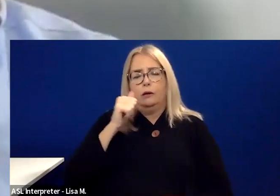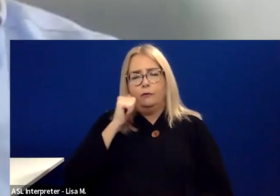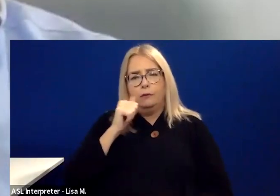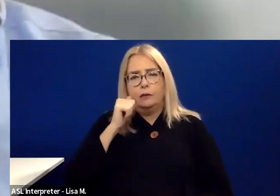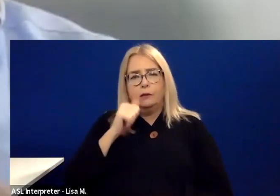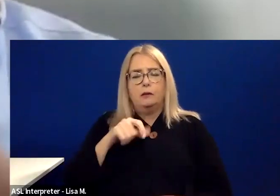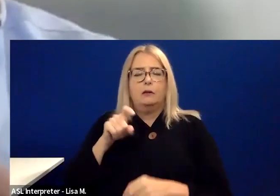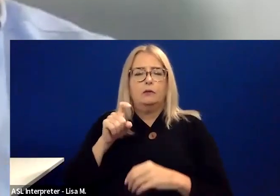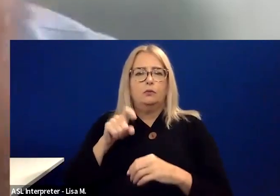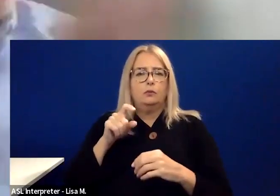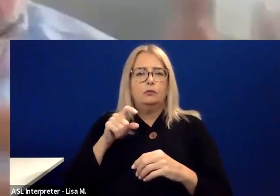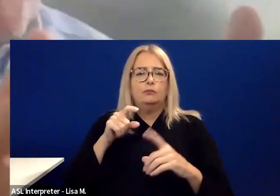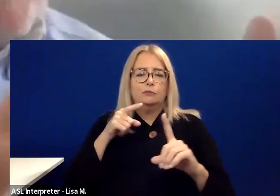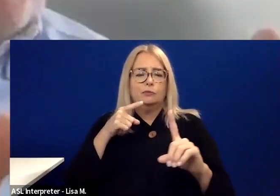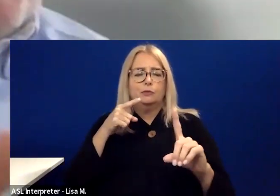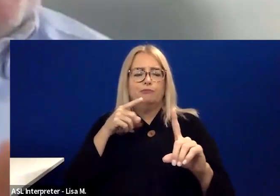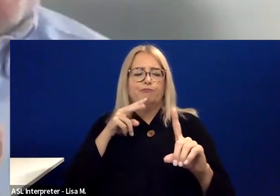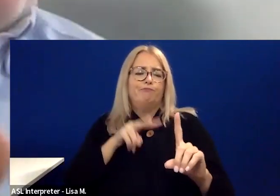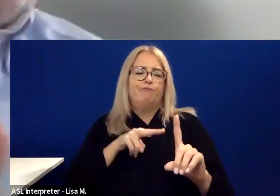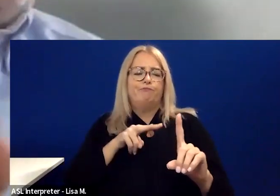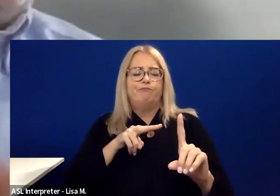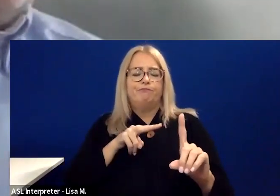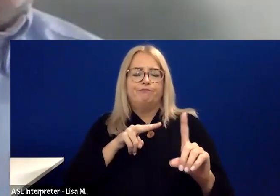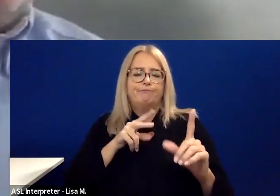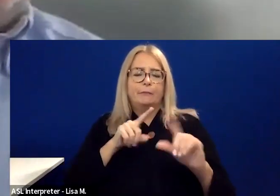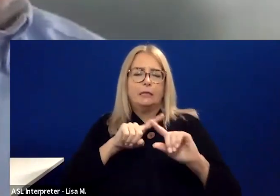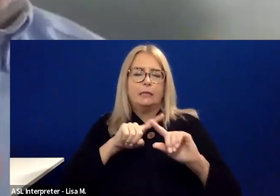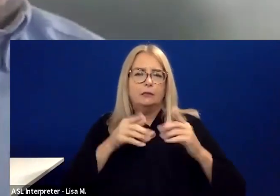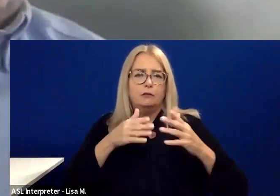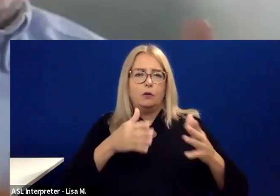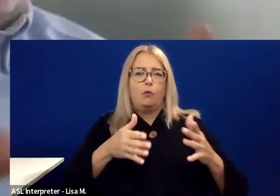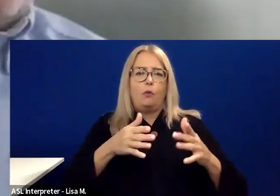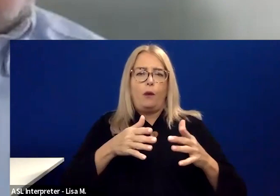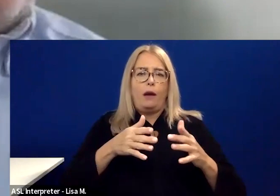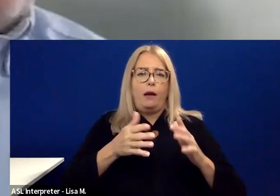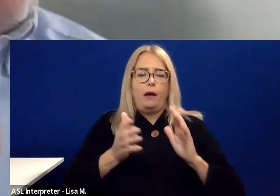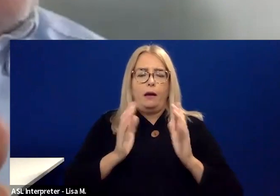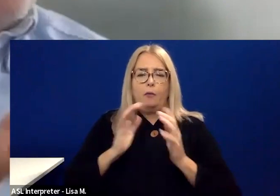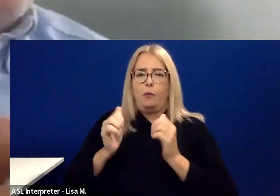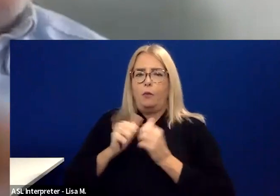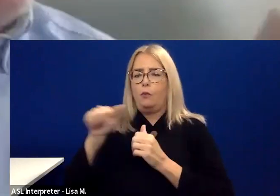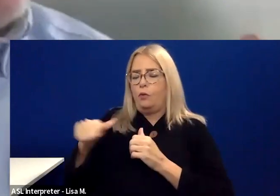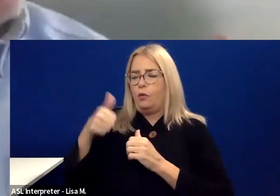about it in a very different way than we think about those other those other skills they can be